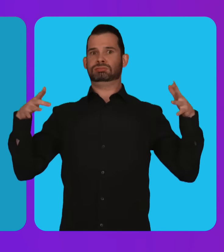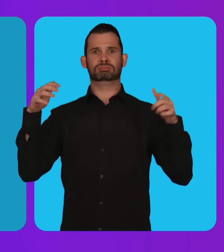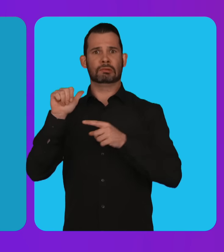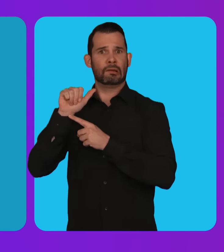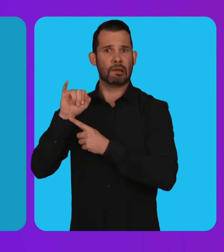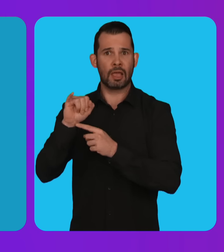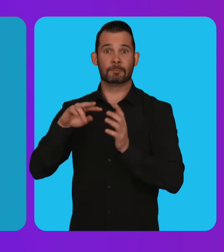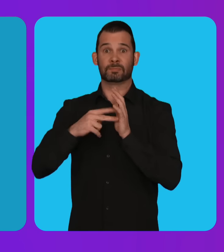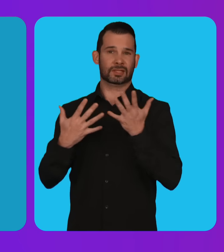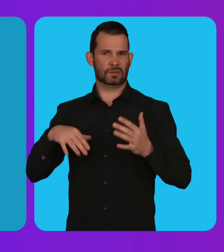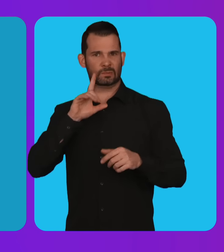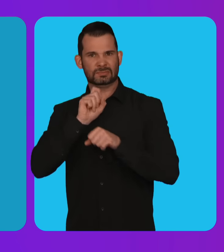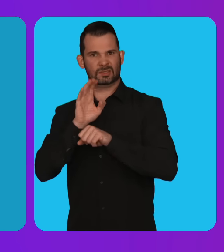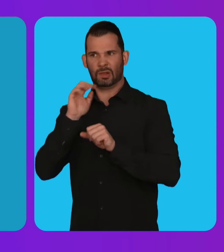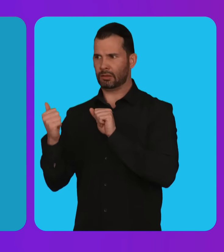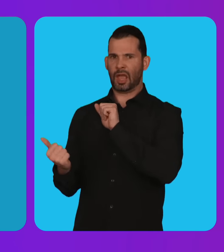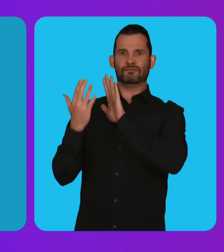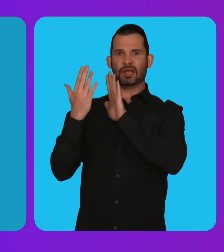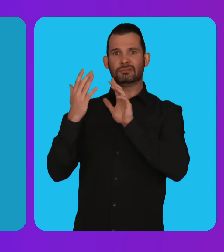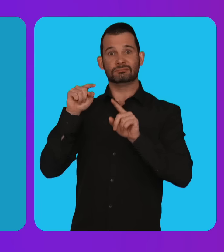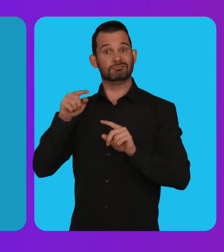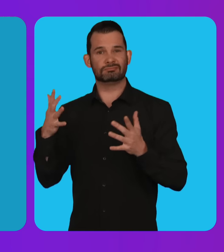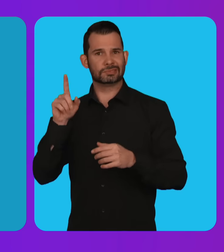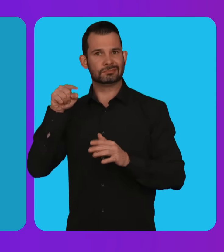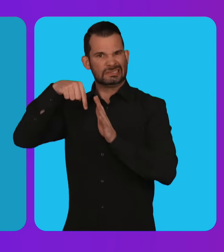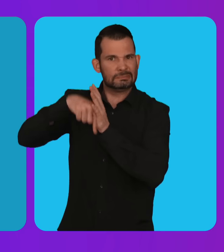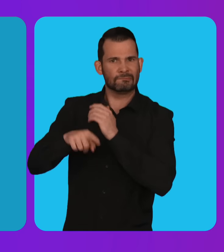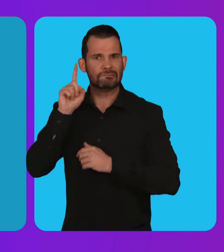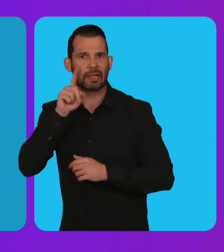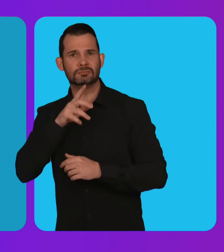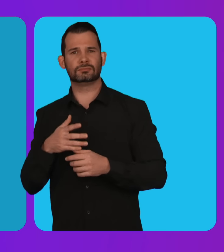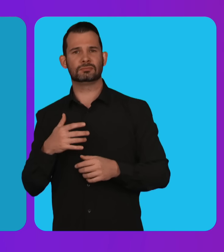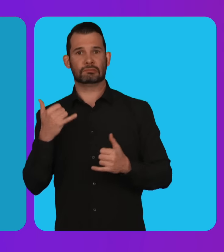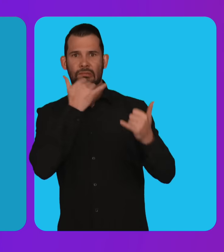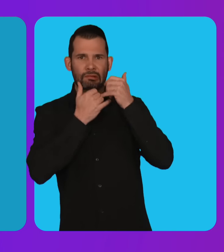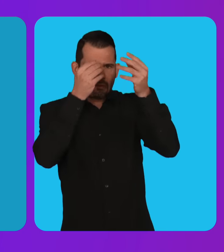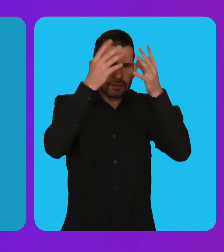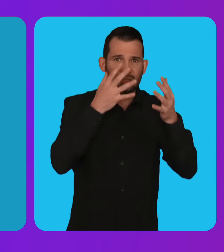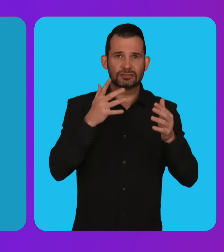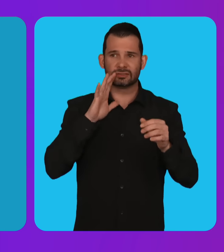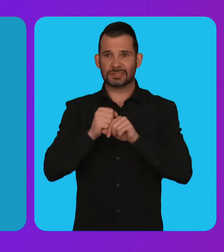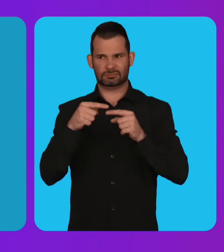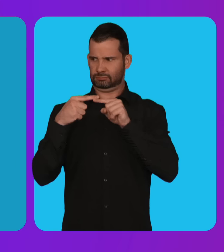of artificial intelligence means that we'll be confronted with deepfakes, with disinformation